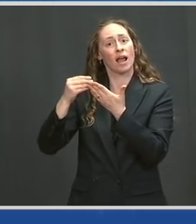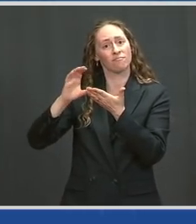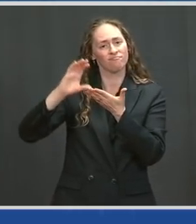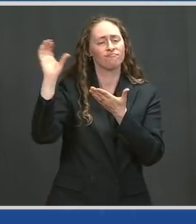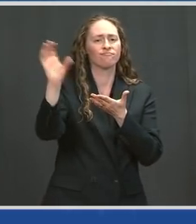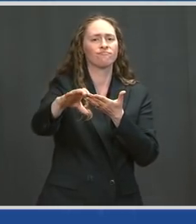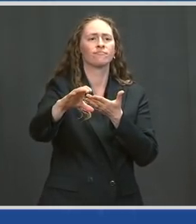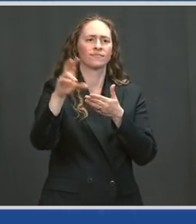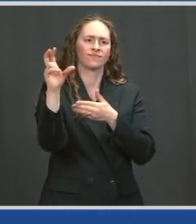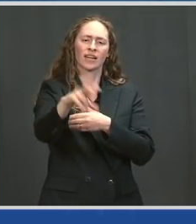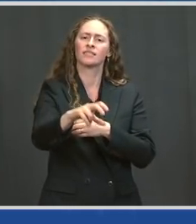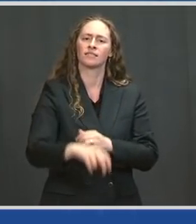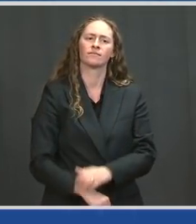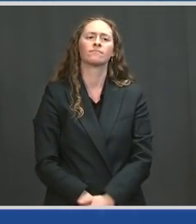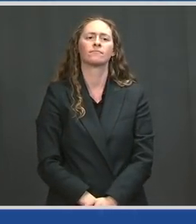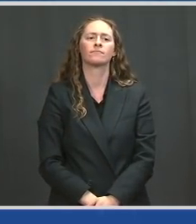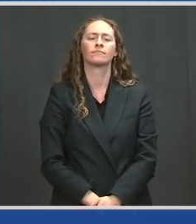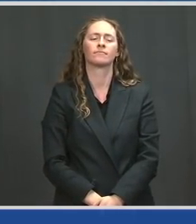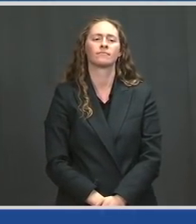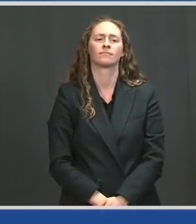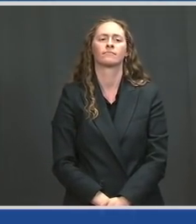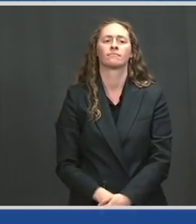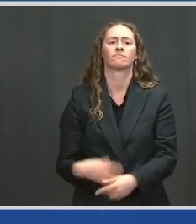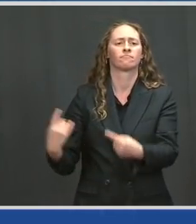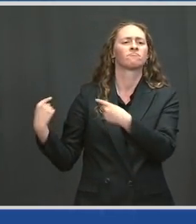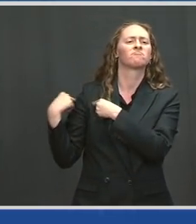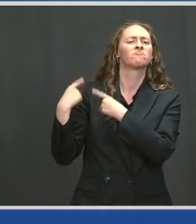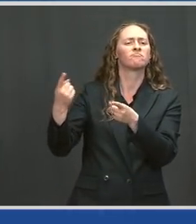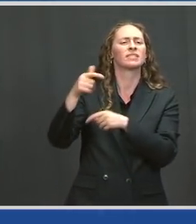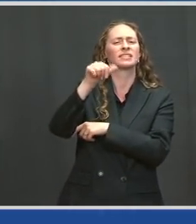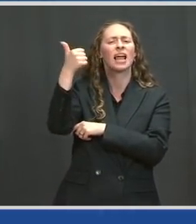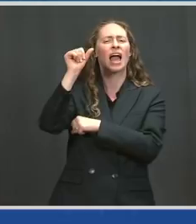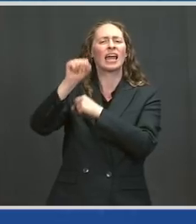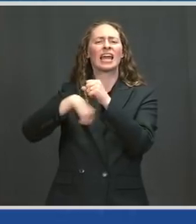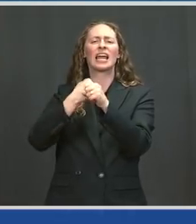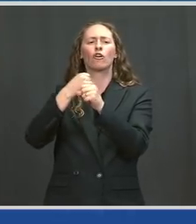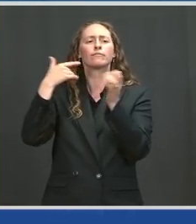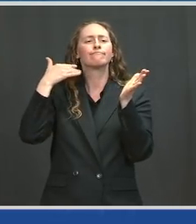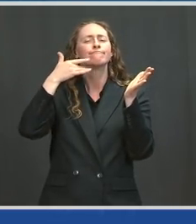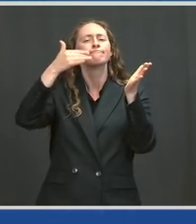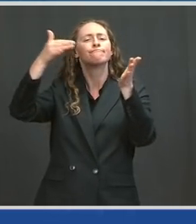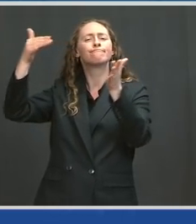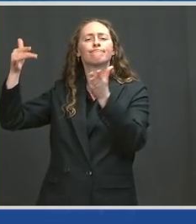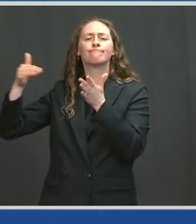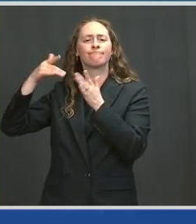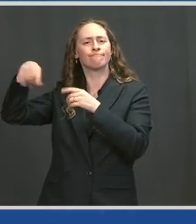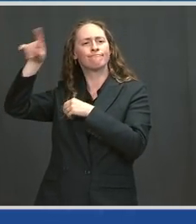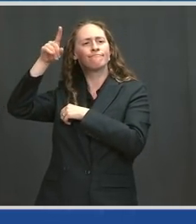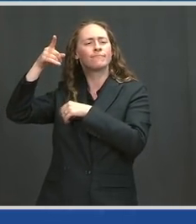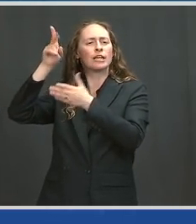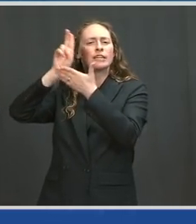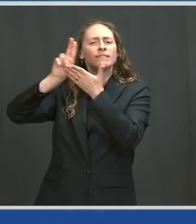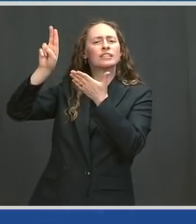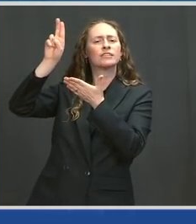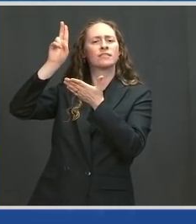In the last 10 years, studies have been done by all the great universities. It shows that it increased by 56 percent the possibility of a child,